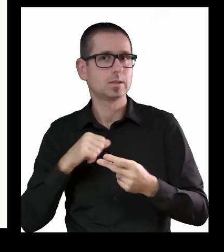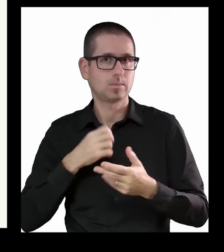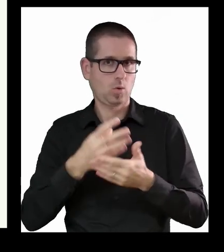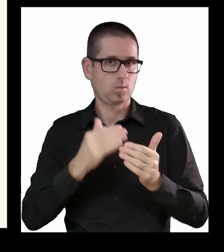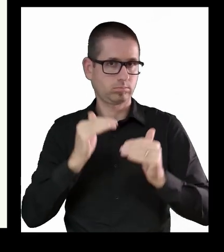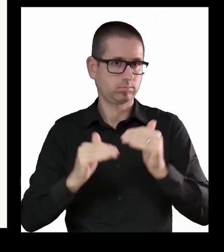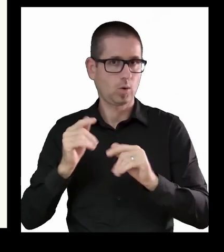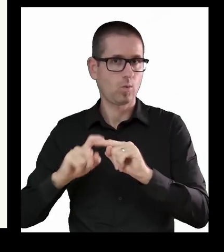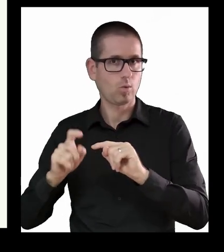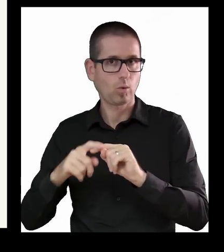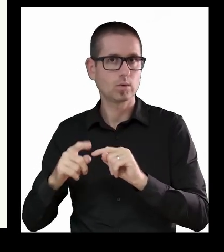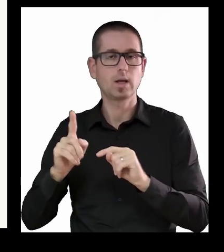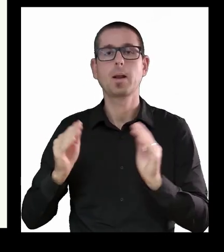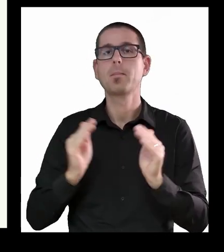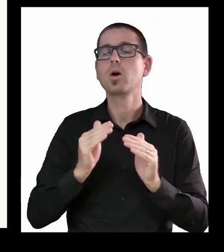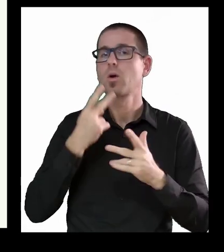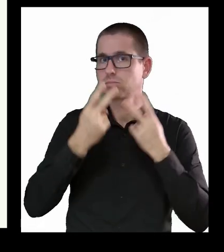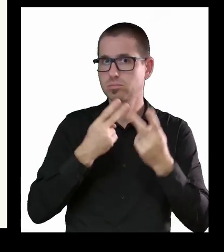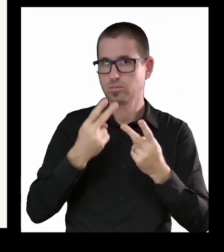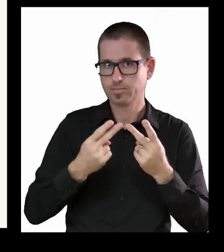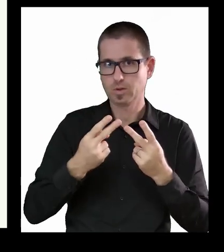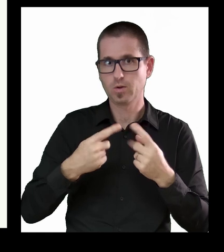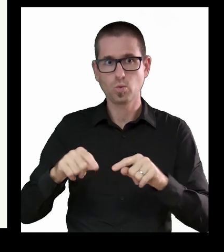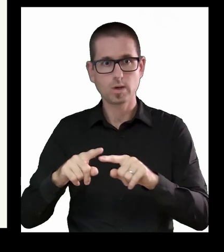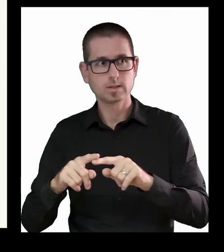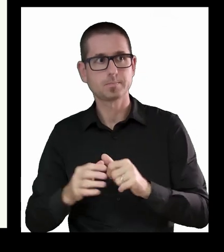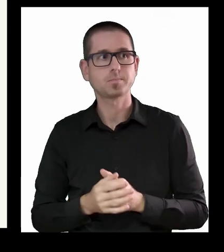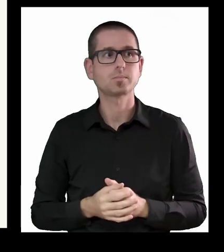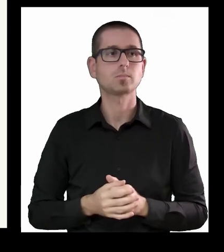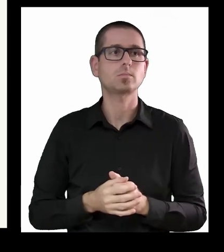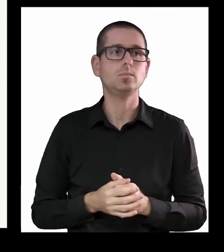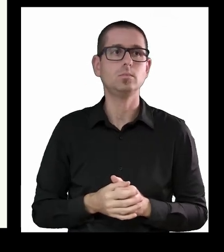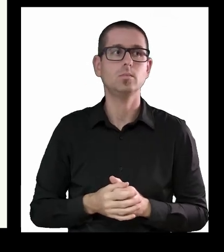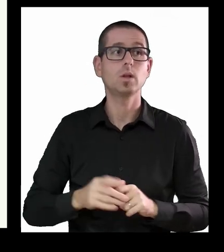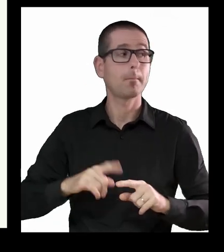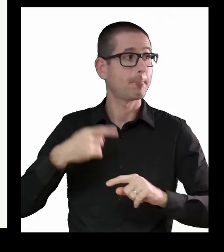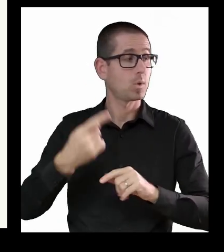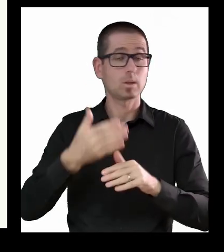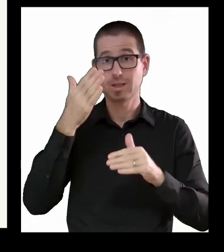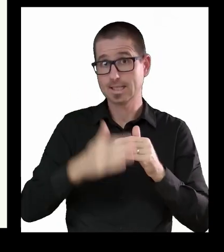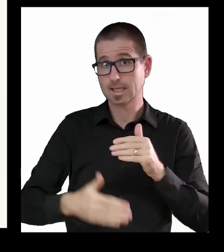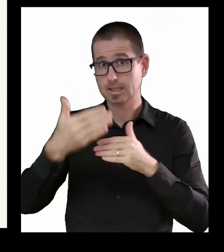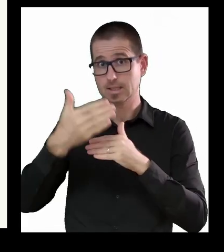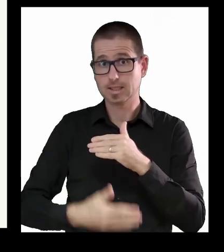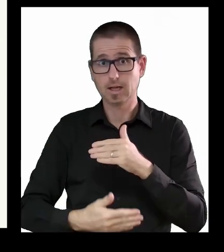cheque the micro learning units according to their information of course. And then at last they give some feedback.